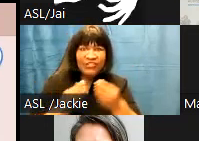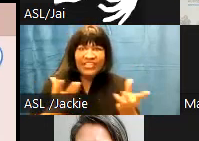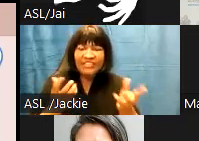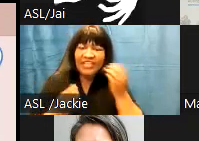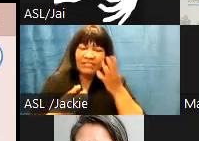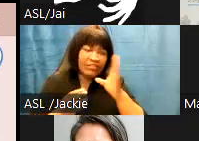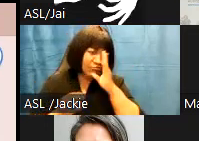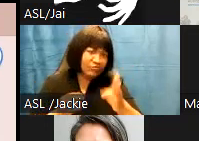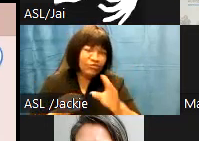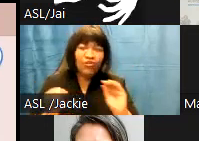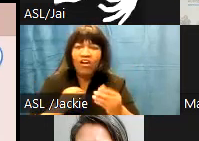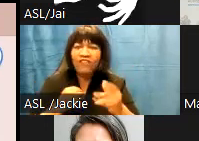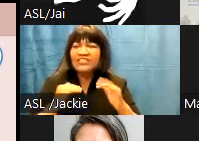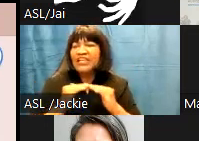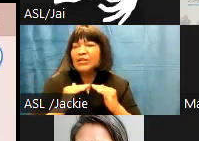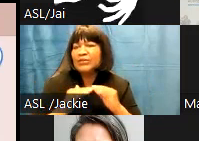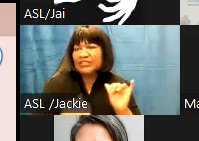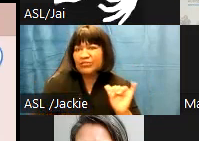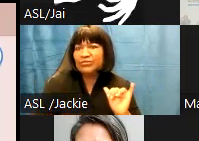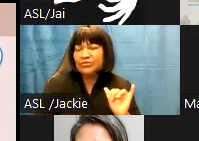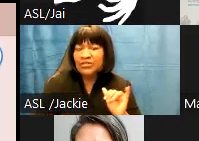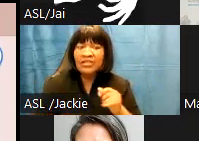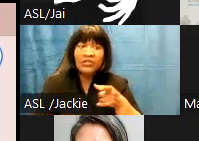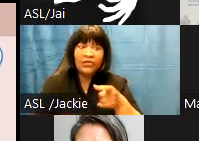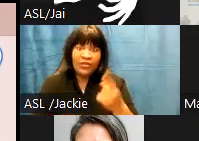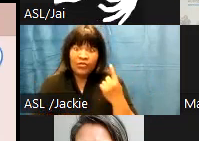to the Office of Equity. This one has the agency,